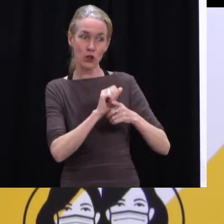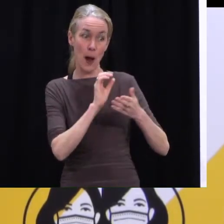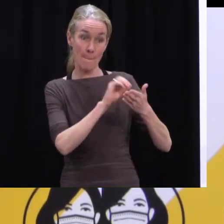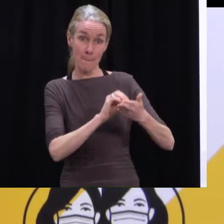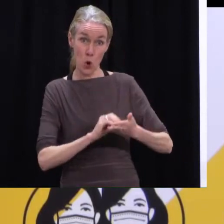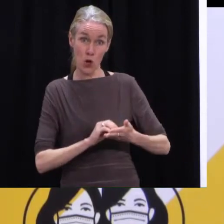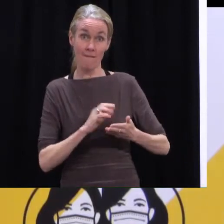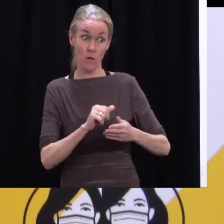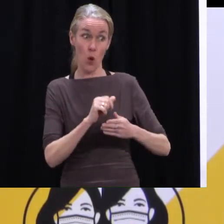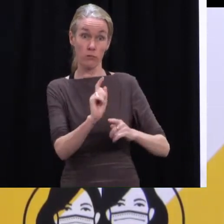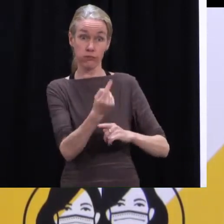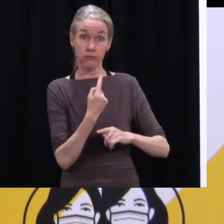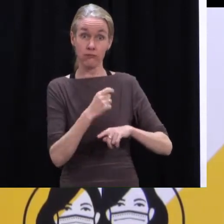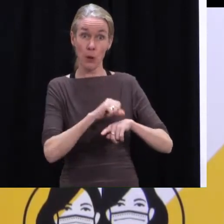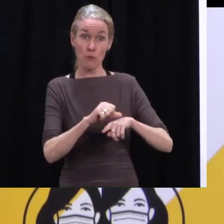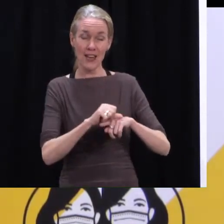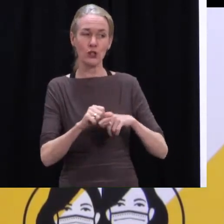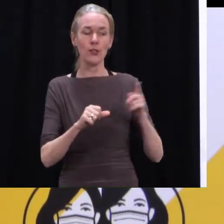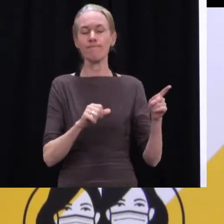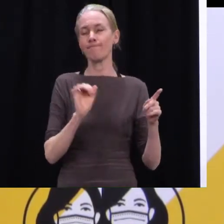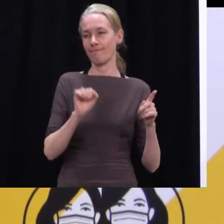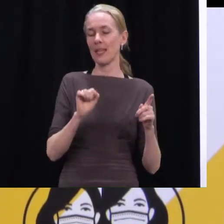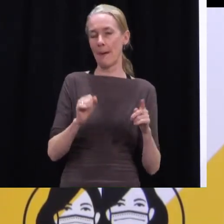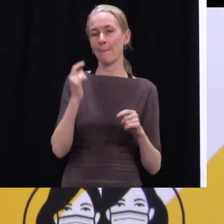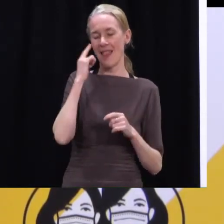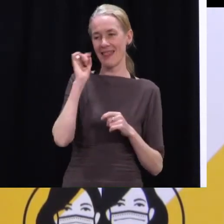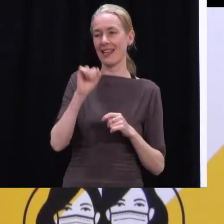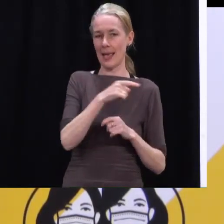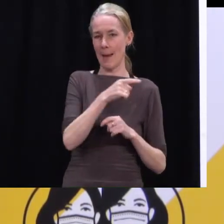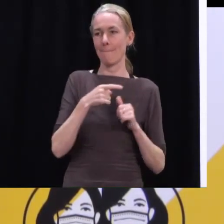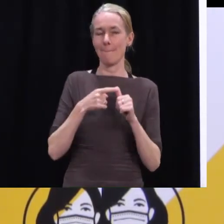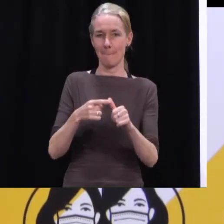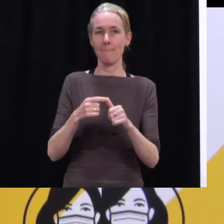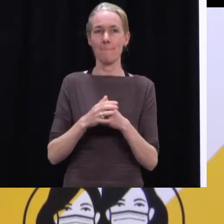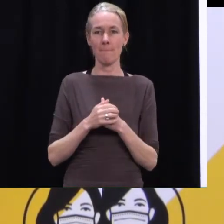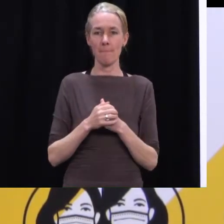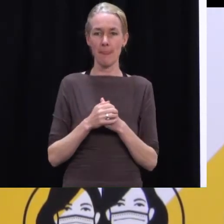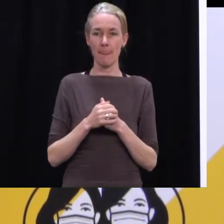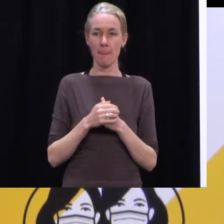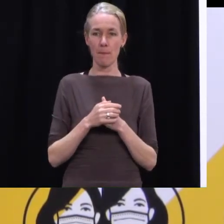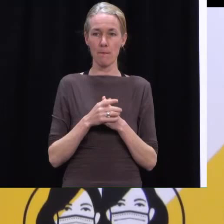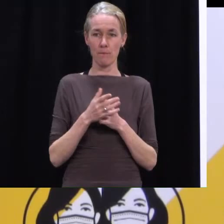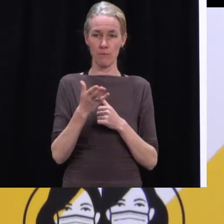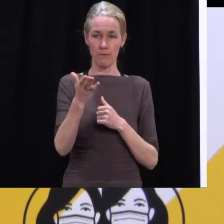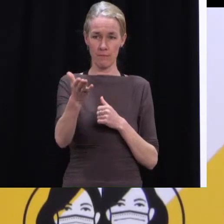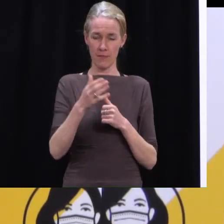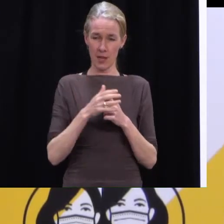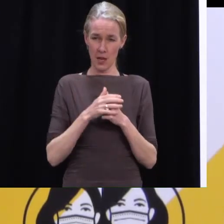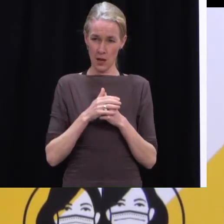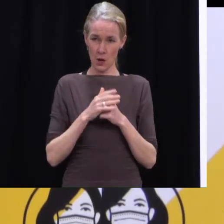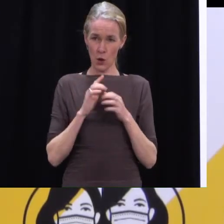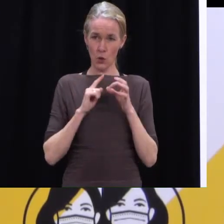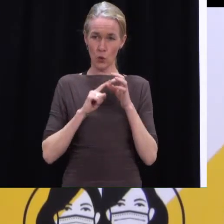they'll be focussed on their own backlog and then we'll take it from there. The hospitals do work as a network to the